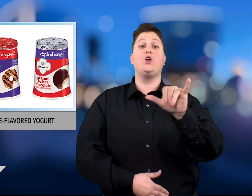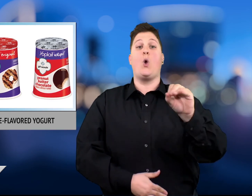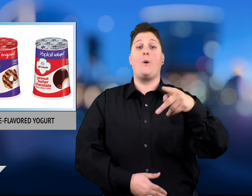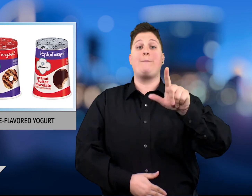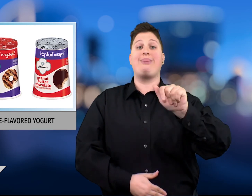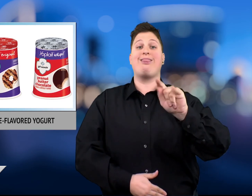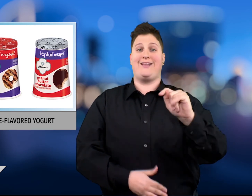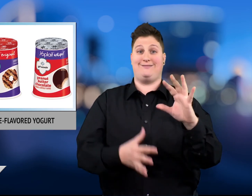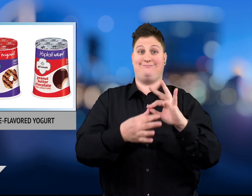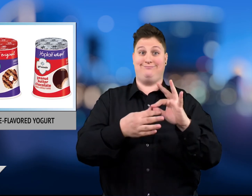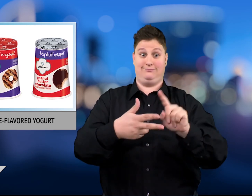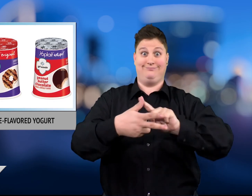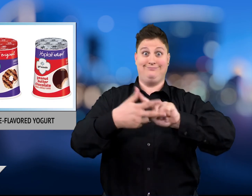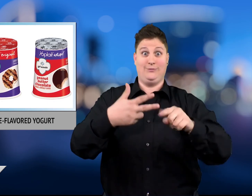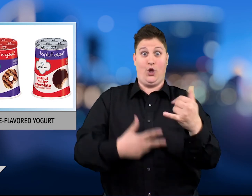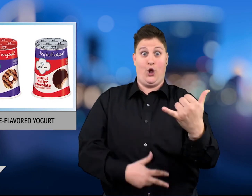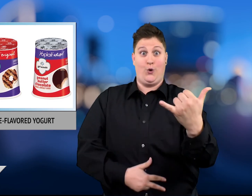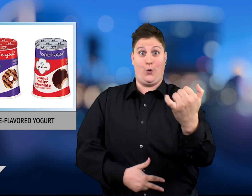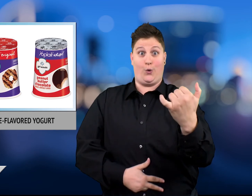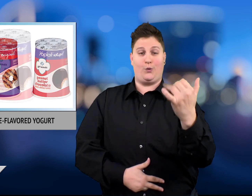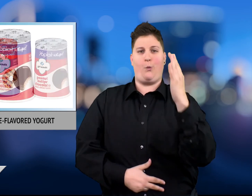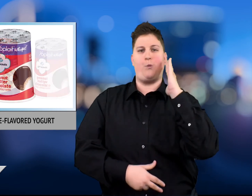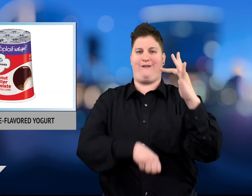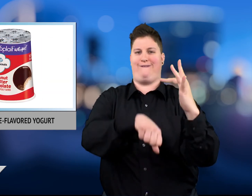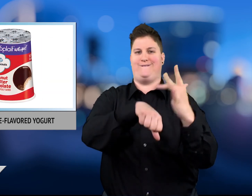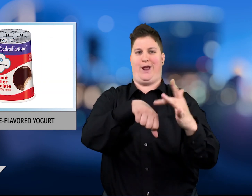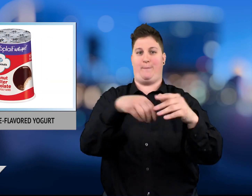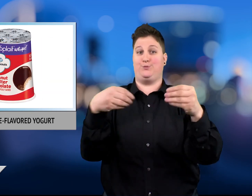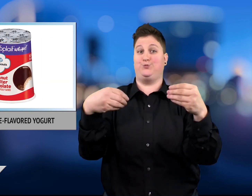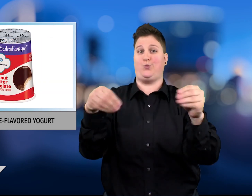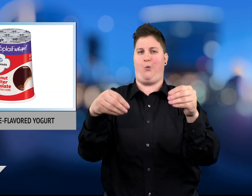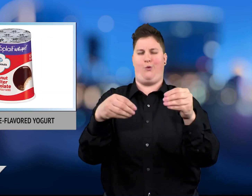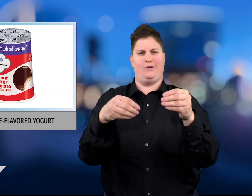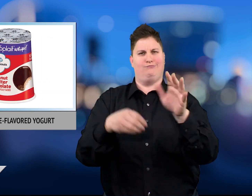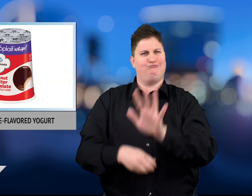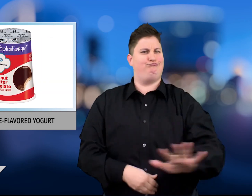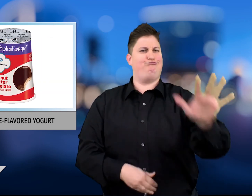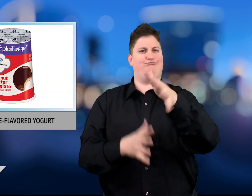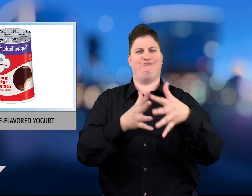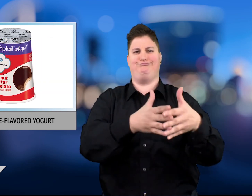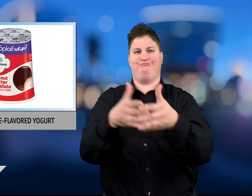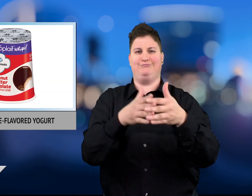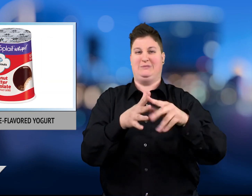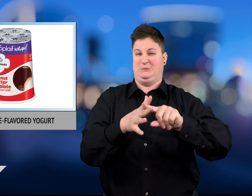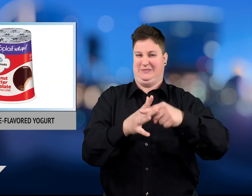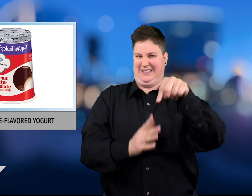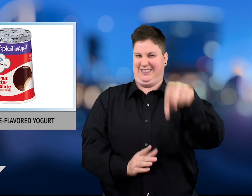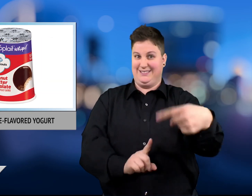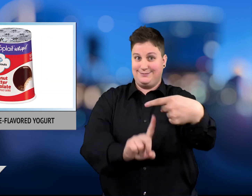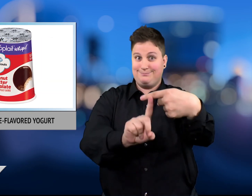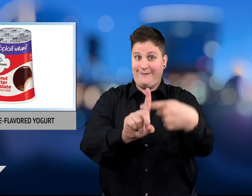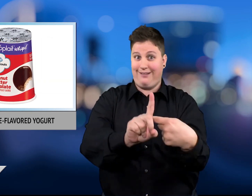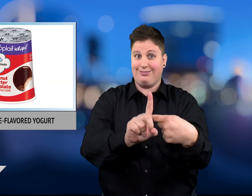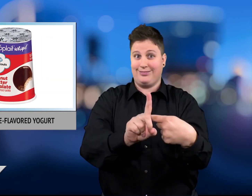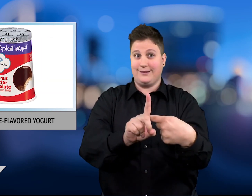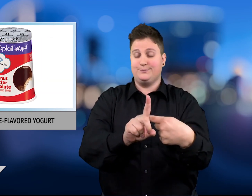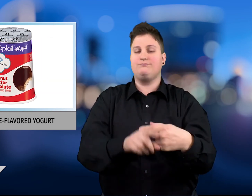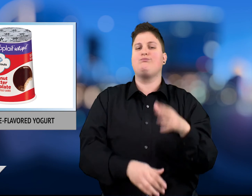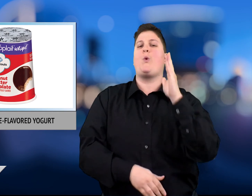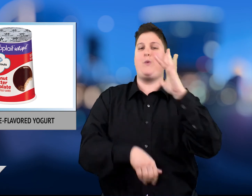Yoplait says all three yogurts will be available at stores nationwide beginning this month.